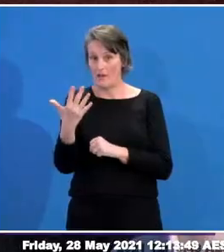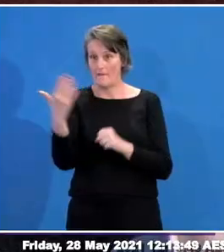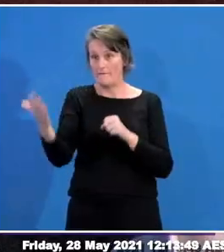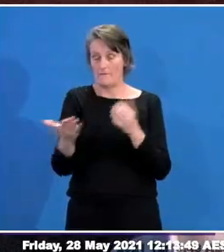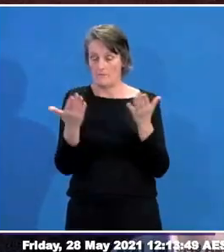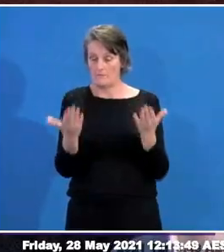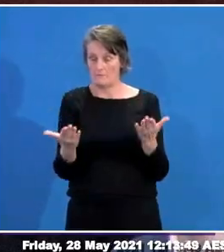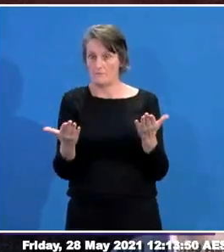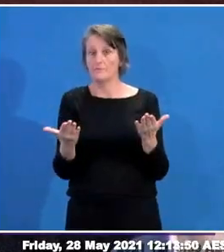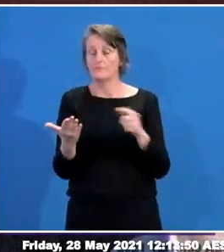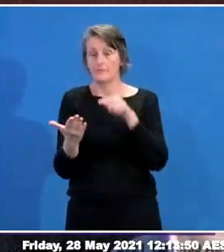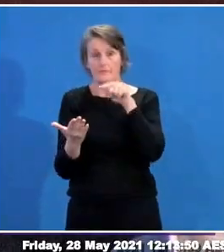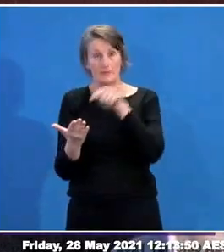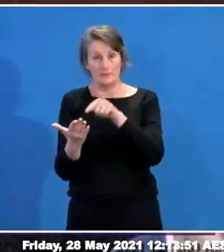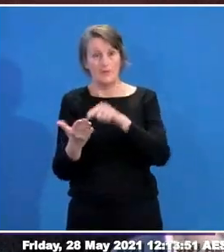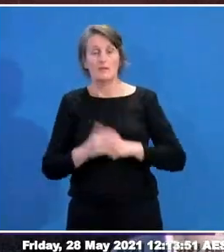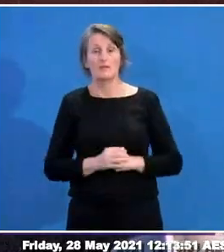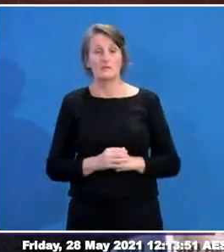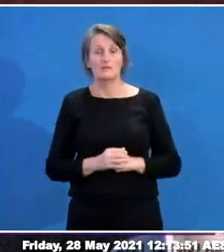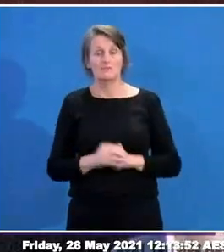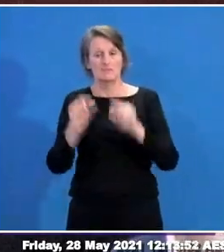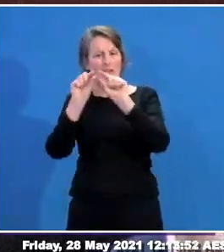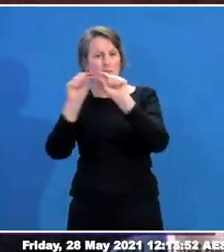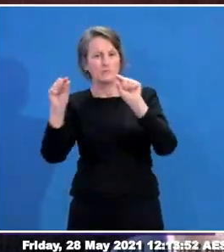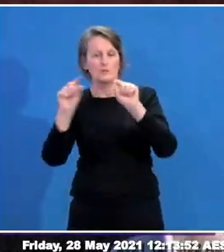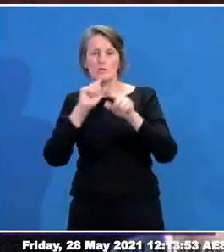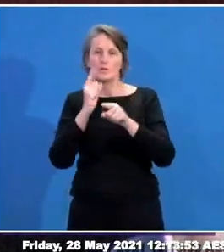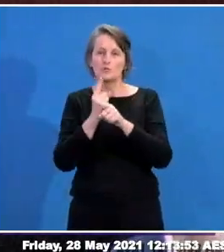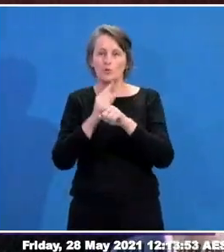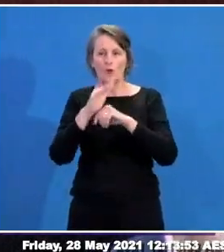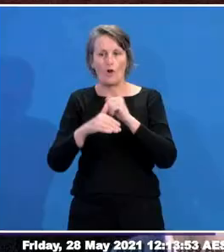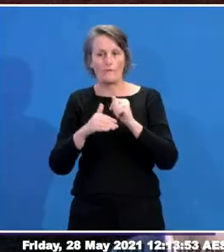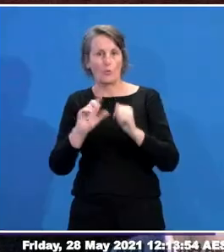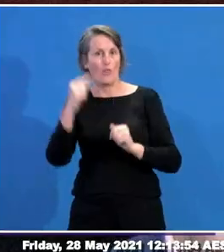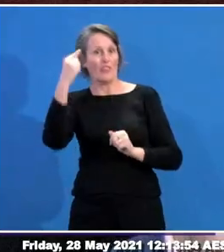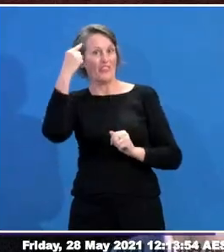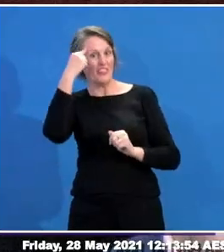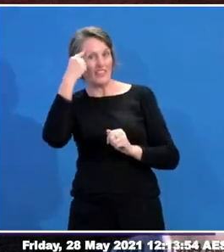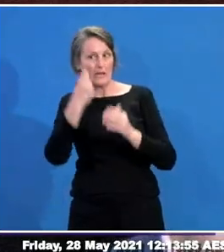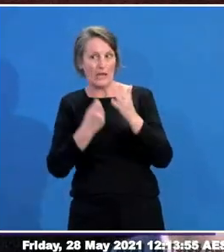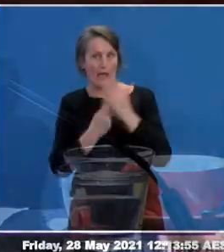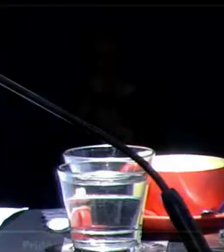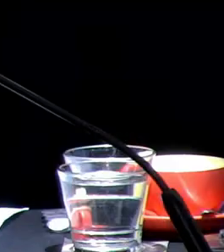Yes. There is a heading there, "4. Established allegations"; you see that? Yes.